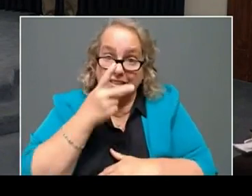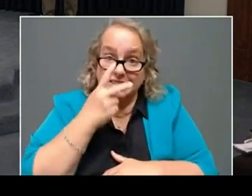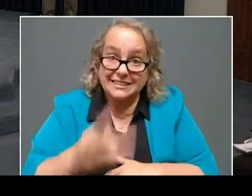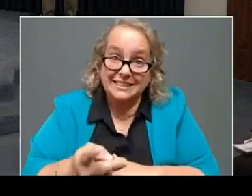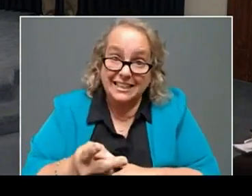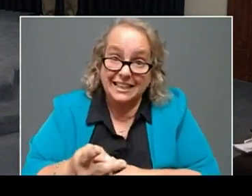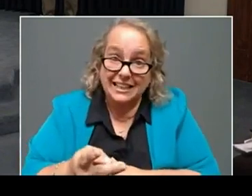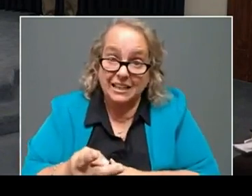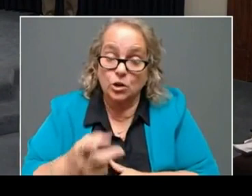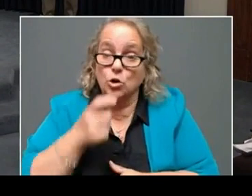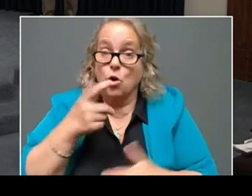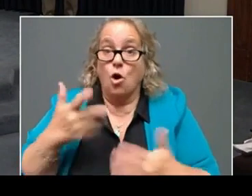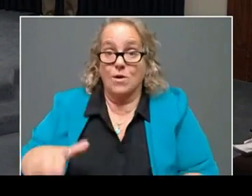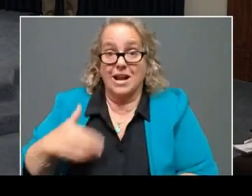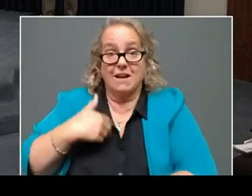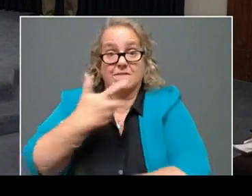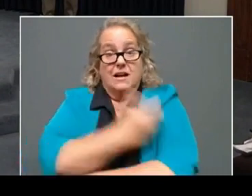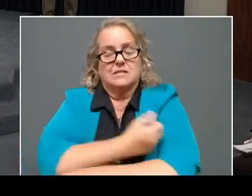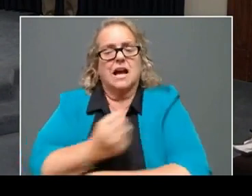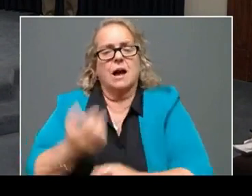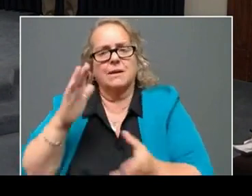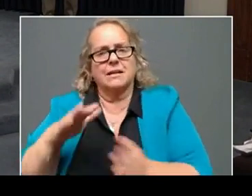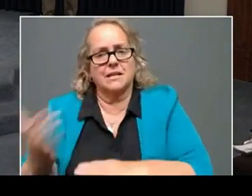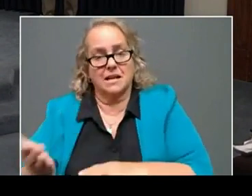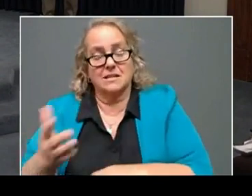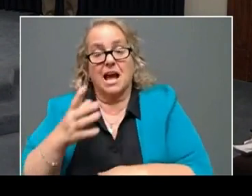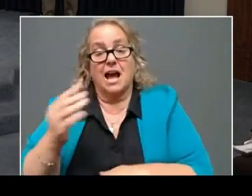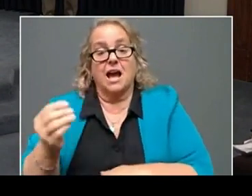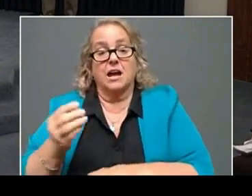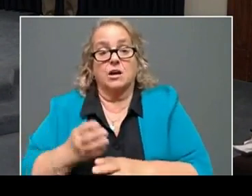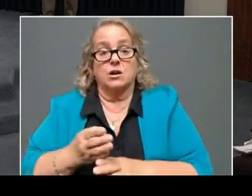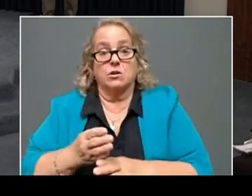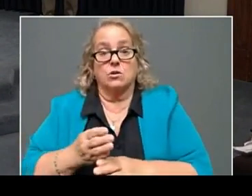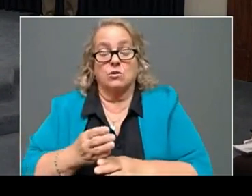the vaccinated for the deaths that are related, you know, people who died of